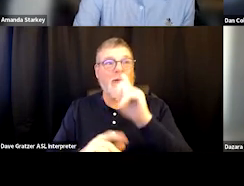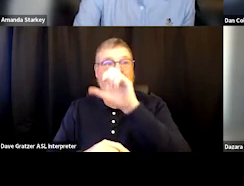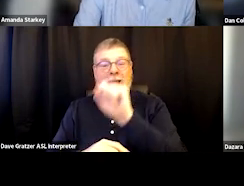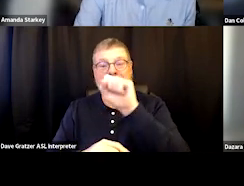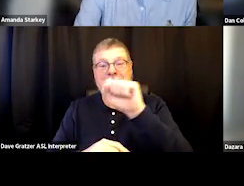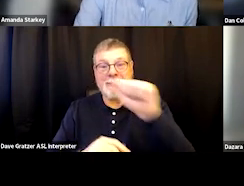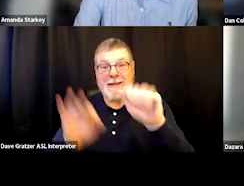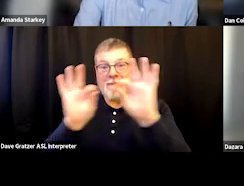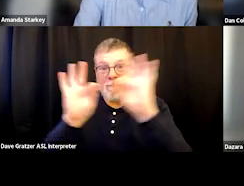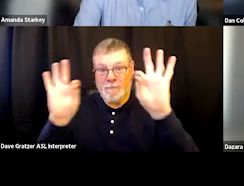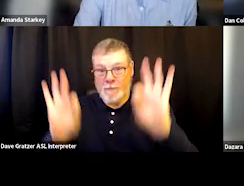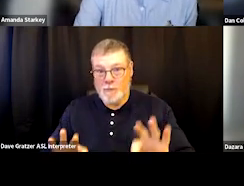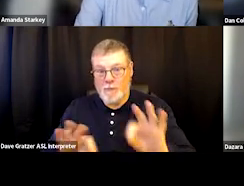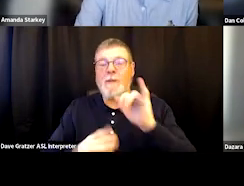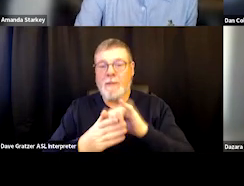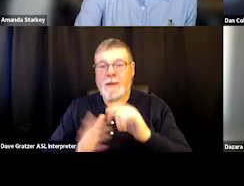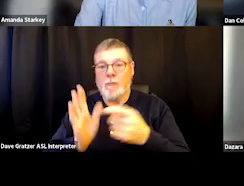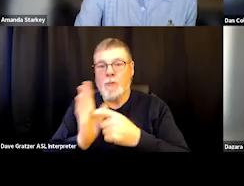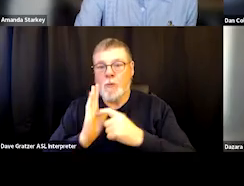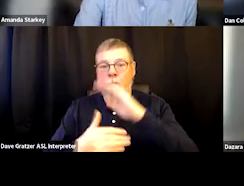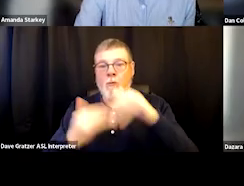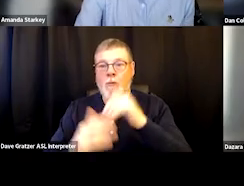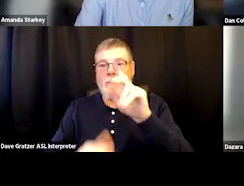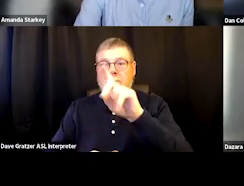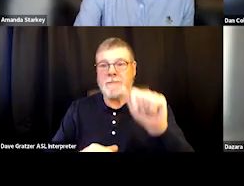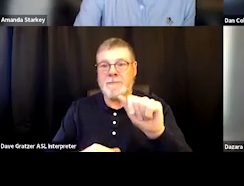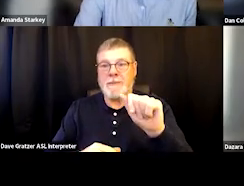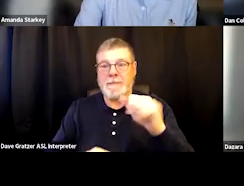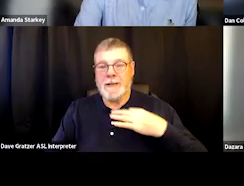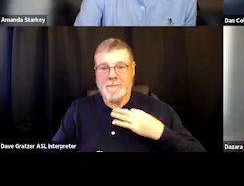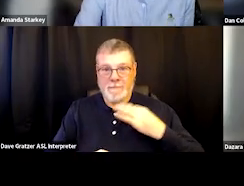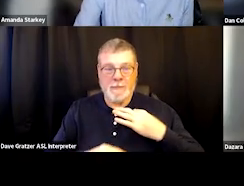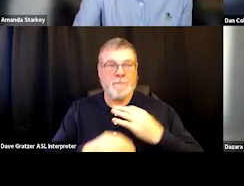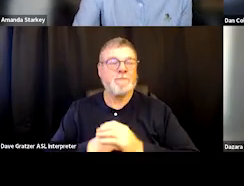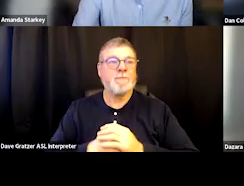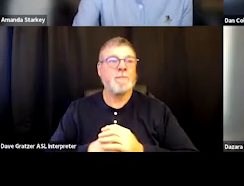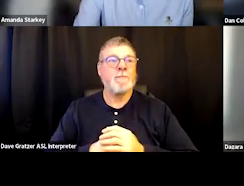We'll have an in-depth review of SSA's, listing We'll have an in-depth review